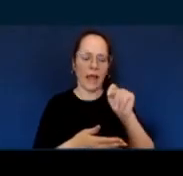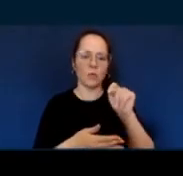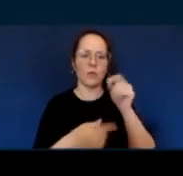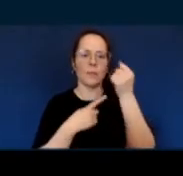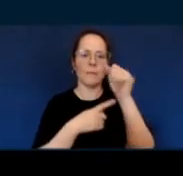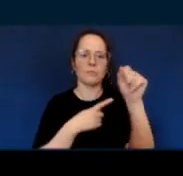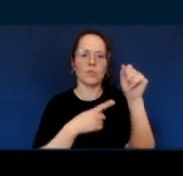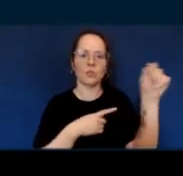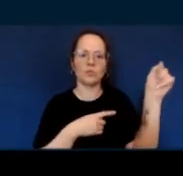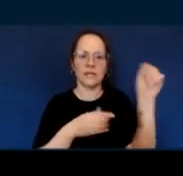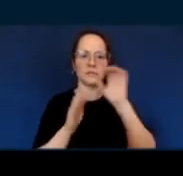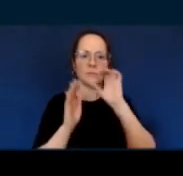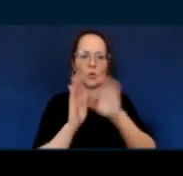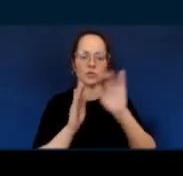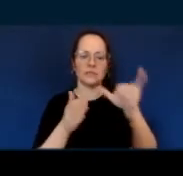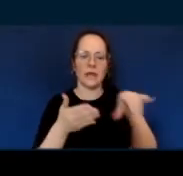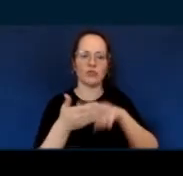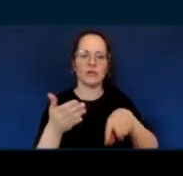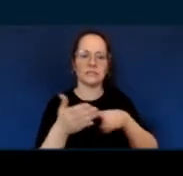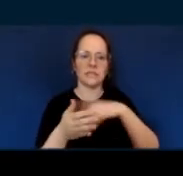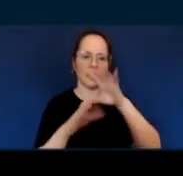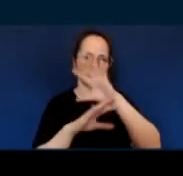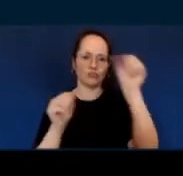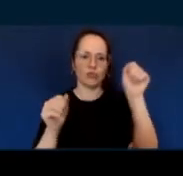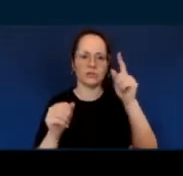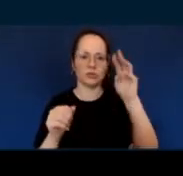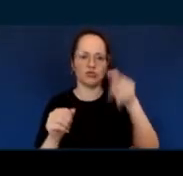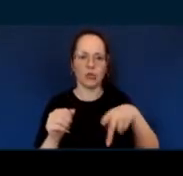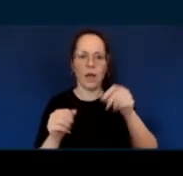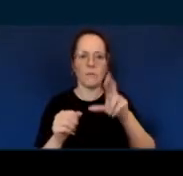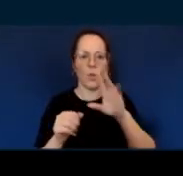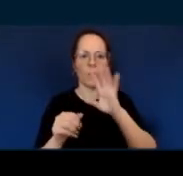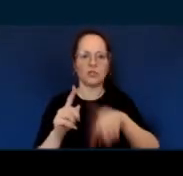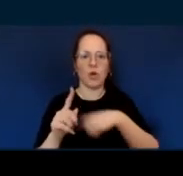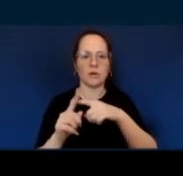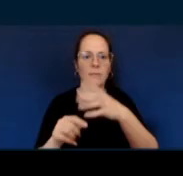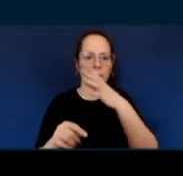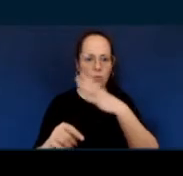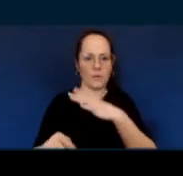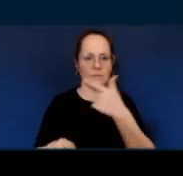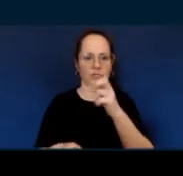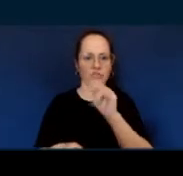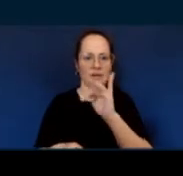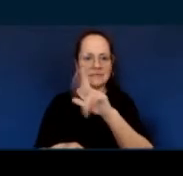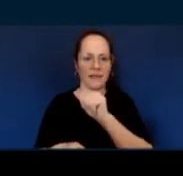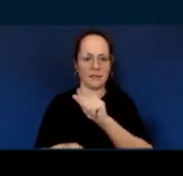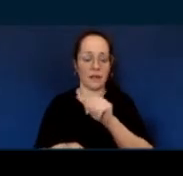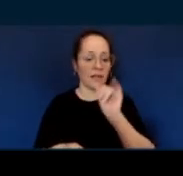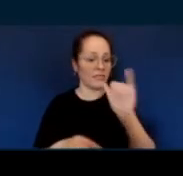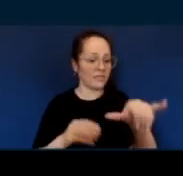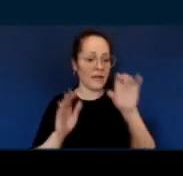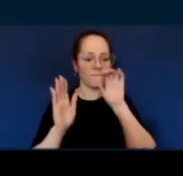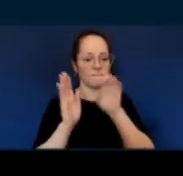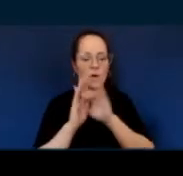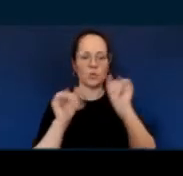CRITICIZED BOTH PRESIDENT TRUMP OR THAT REFERRED TO THE FEMALE GENITALIA, THIS PHOTO IS TECHNICALLY NOT IN THEIR